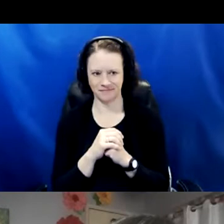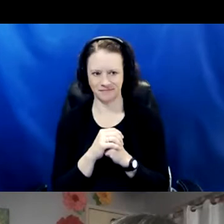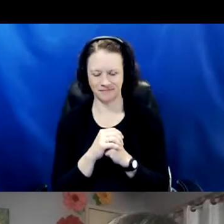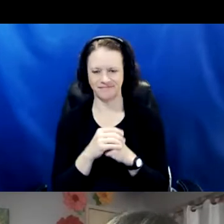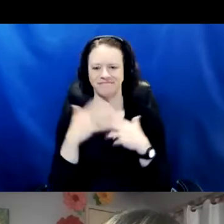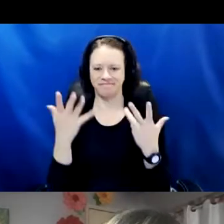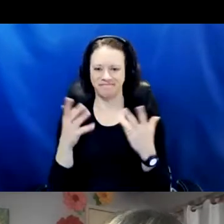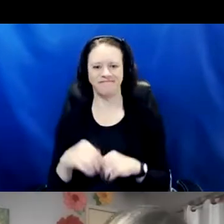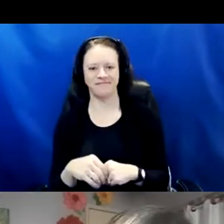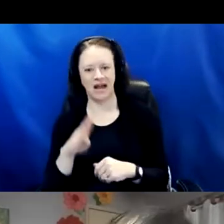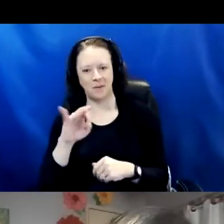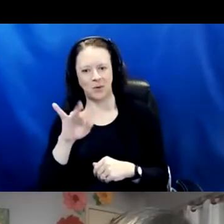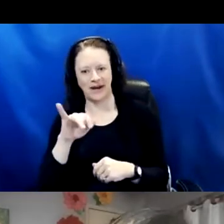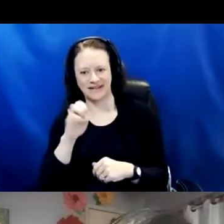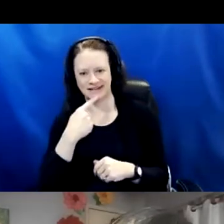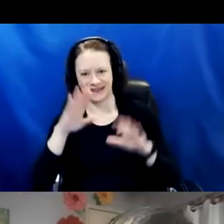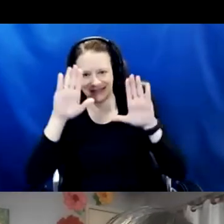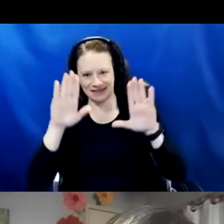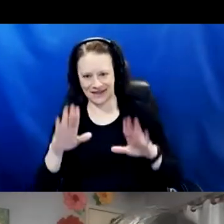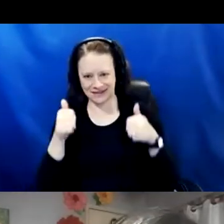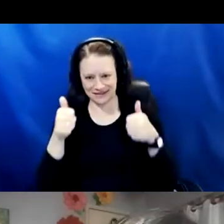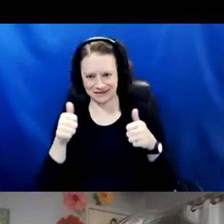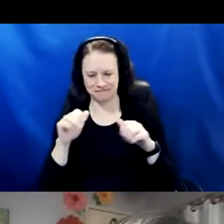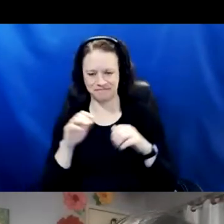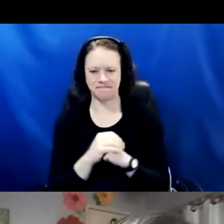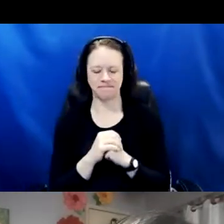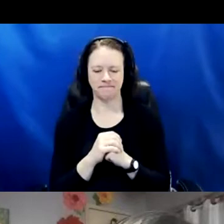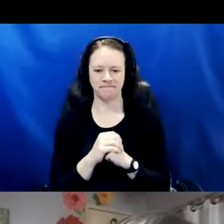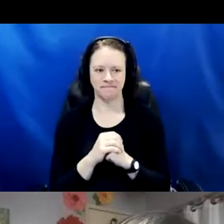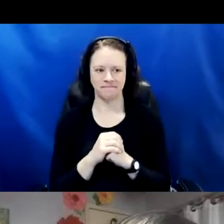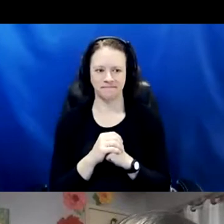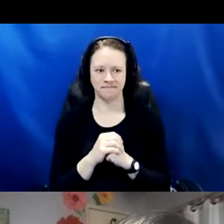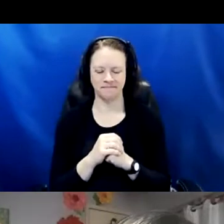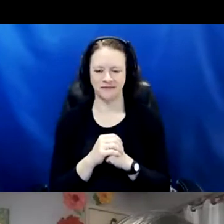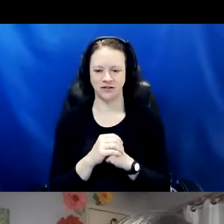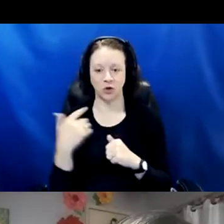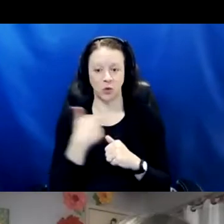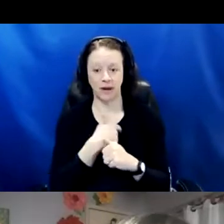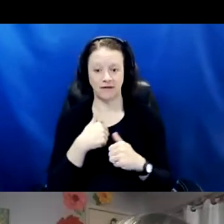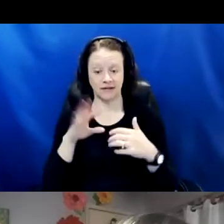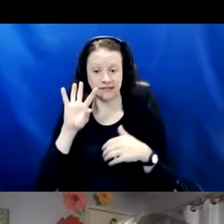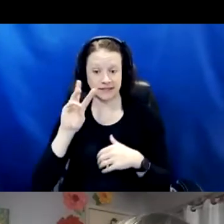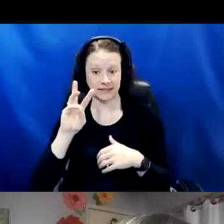Awesome. Thank you, Claudia. So as I was saying, there's six different ways to locate